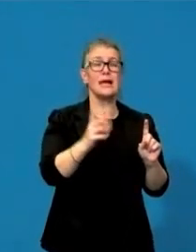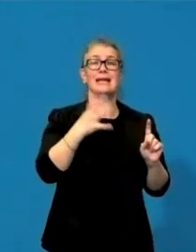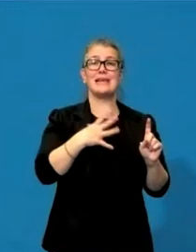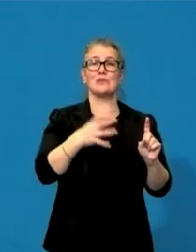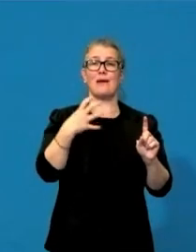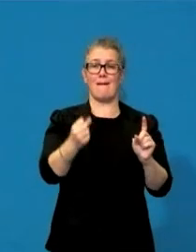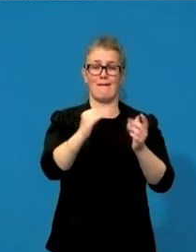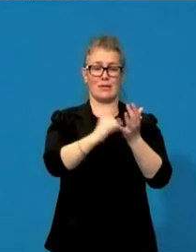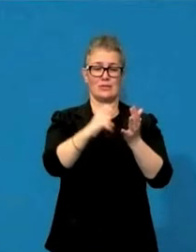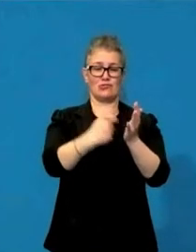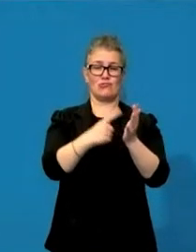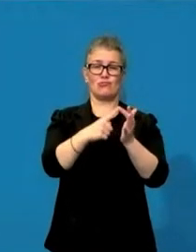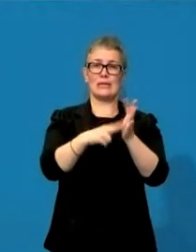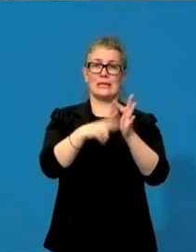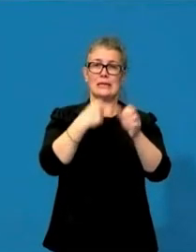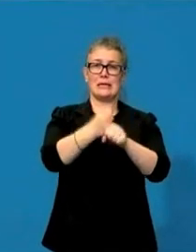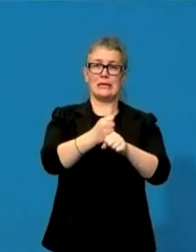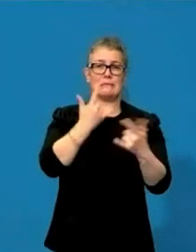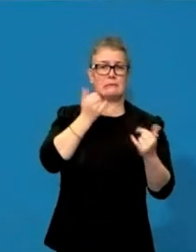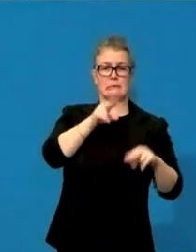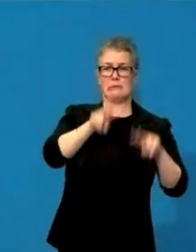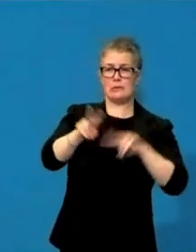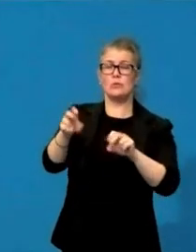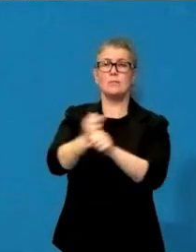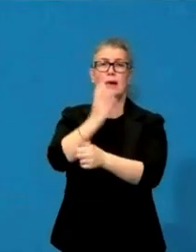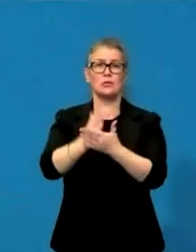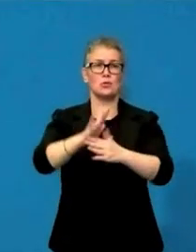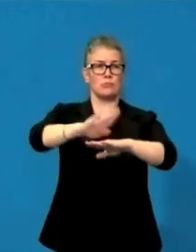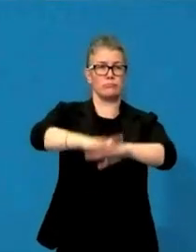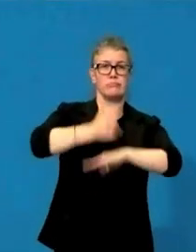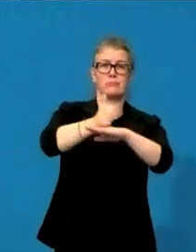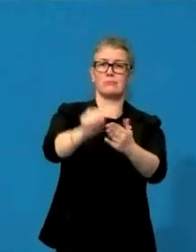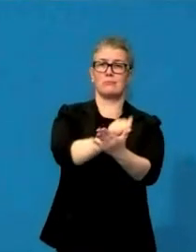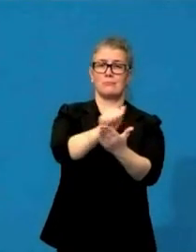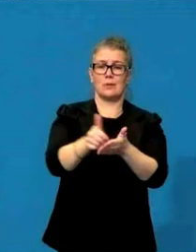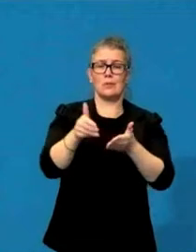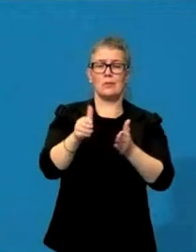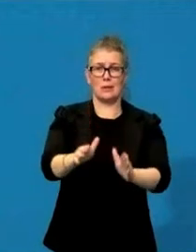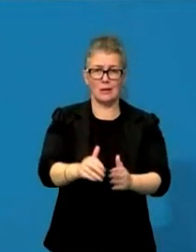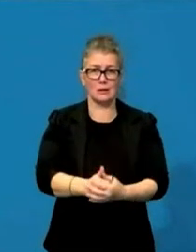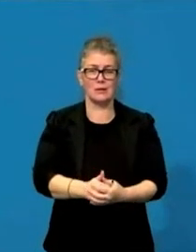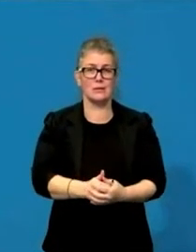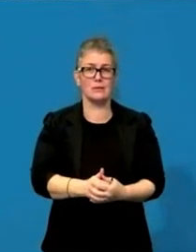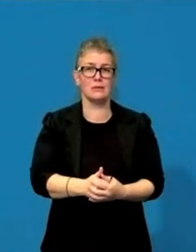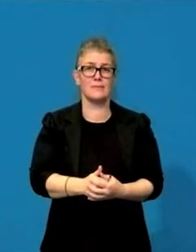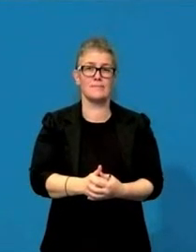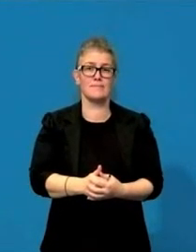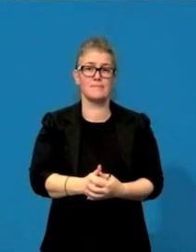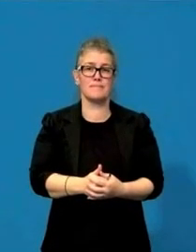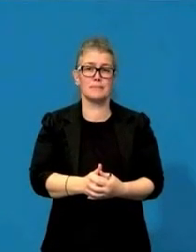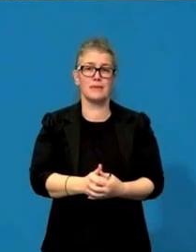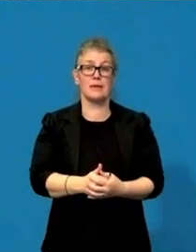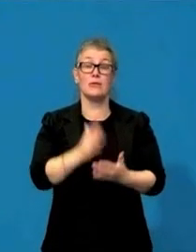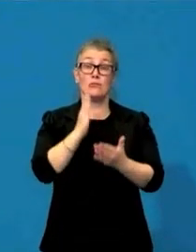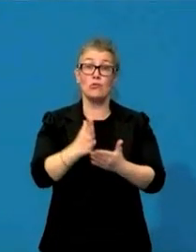to put in place and perspective really, you know, really look at how it can work in such